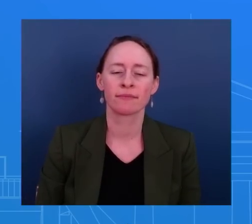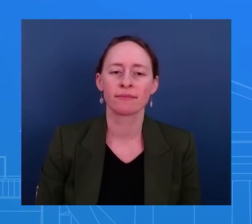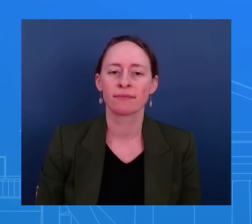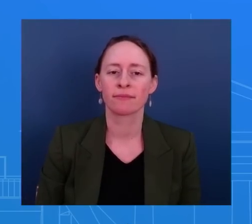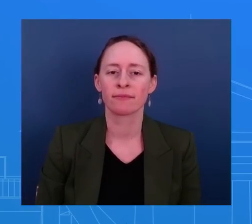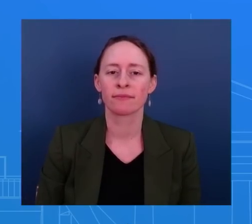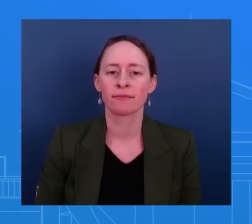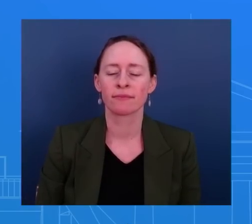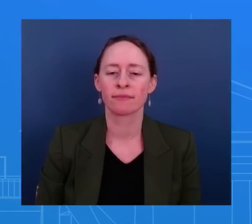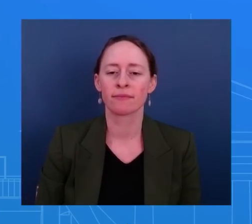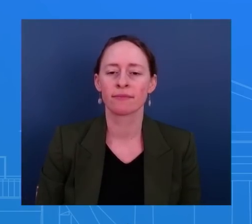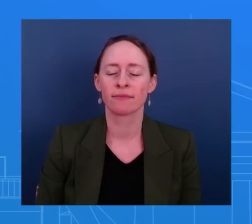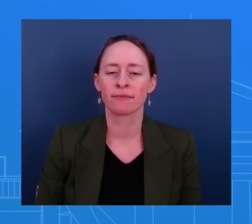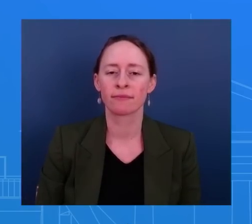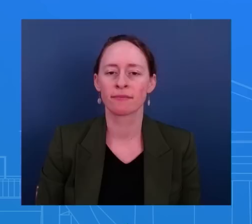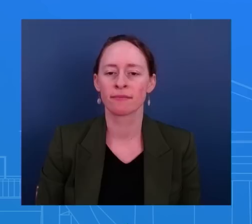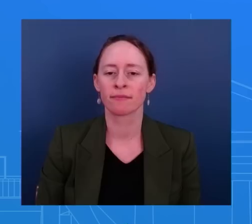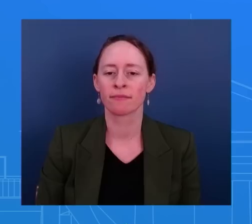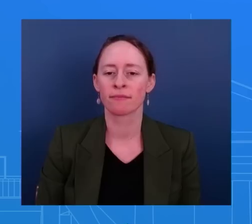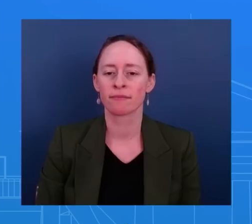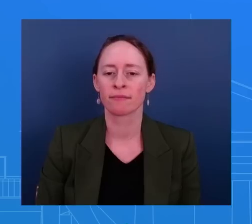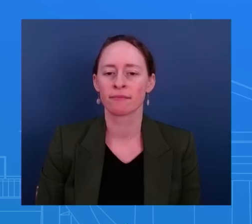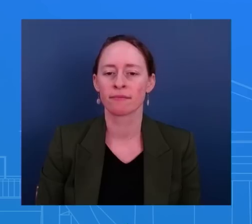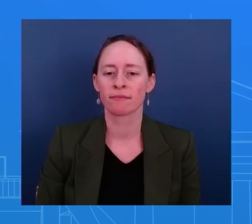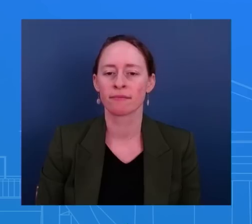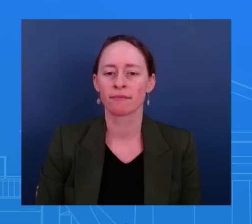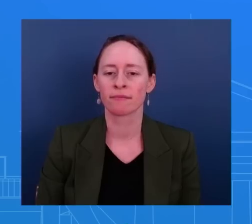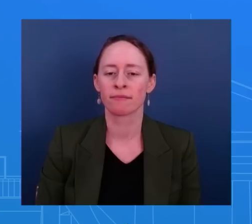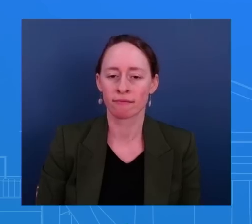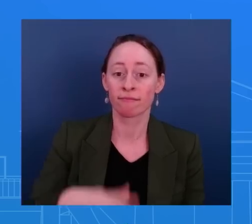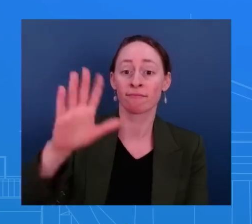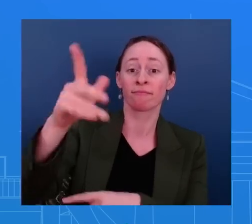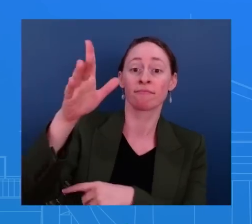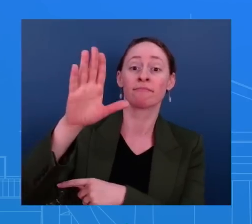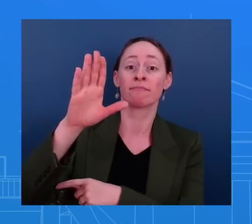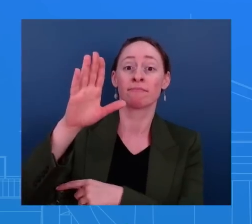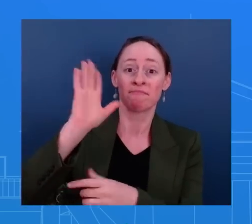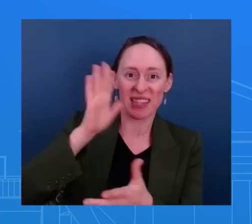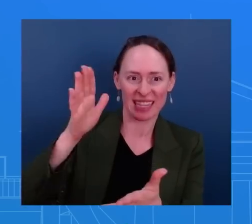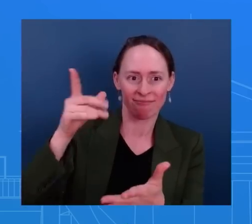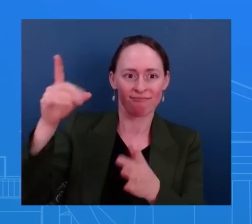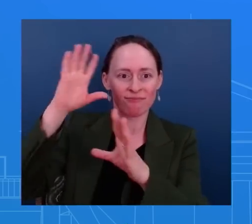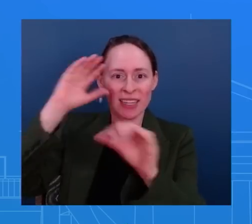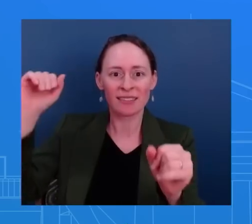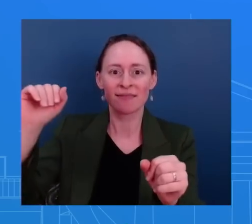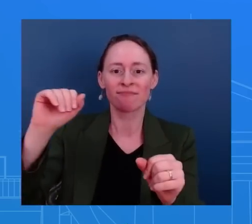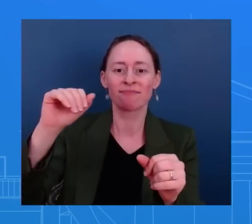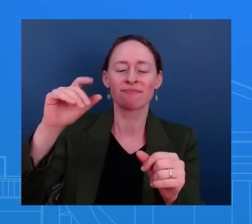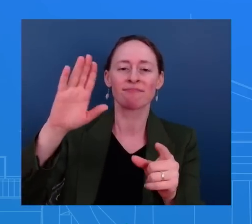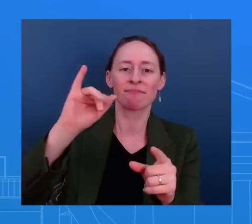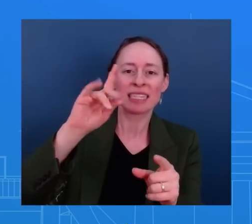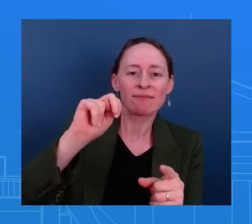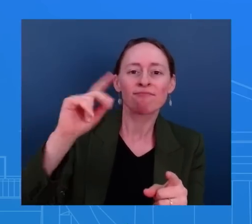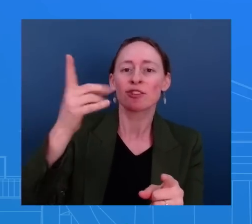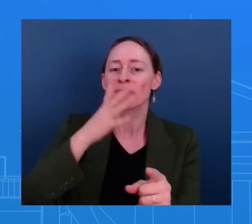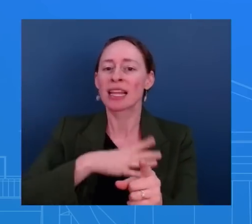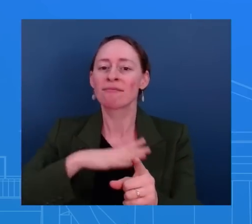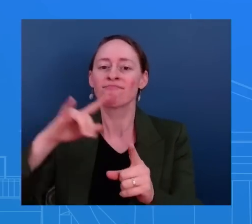The Press: Biden is talking about the Cancer Moonshot tomorrow. Ms. Jean-Pierre: Yeah, yeah. The Press: He's talking about lowering costs on Thursday. Ms. Jean-Pierre: Mm-hmm. The Press: This morning there were, you know, talks on the Middle East.